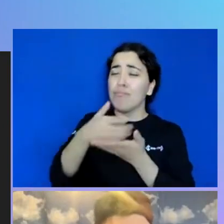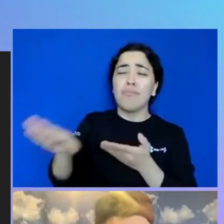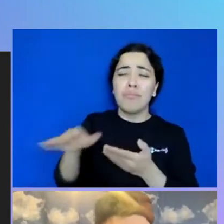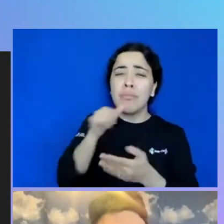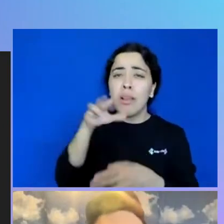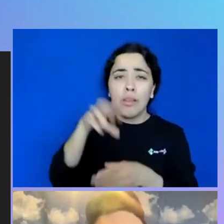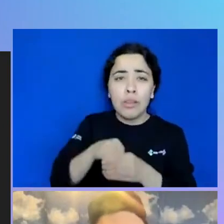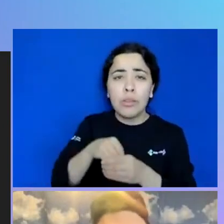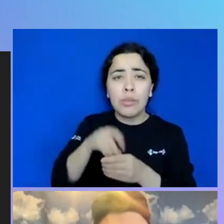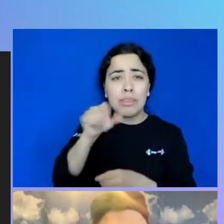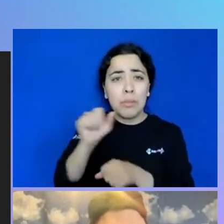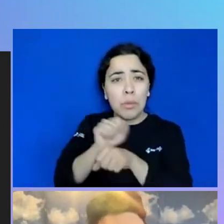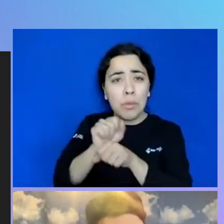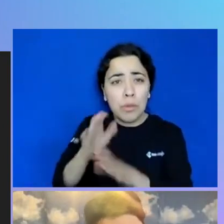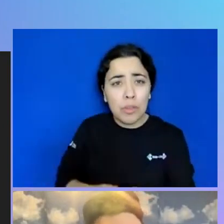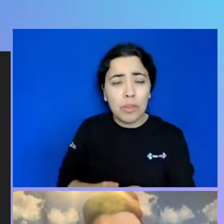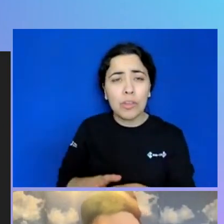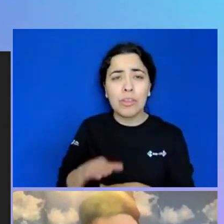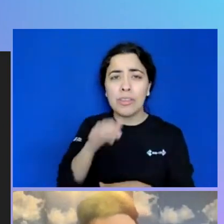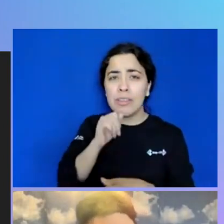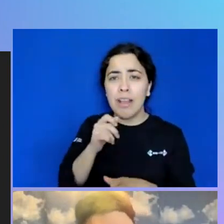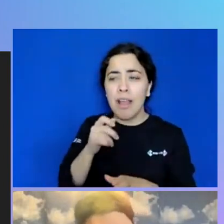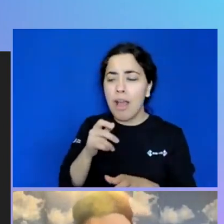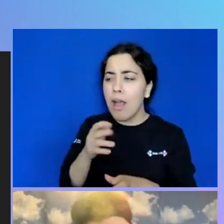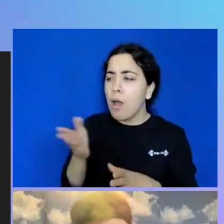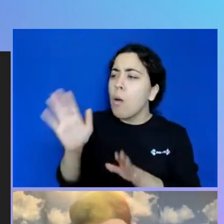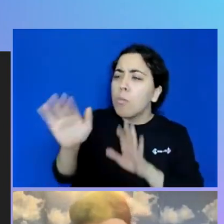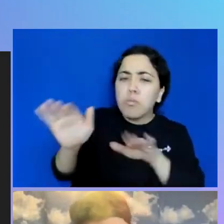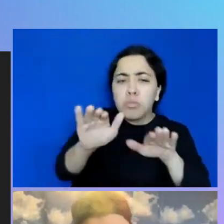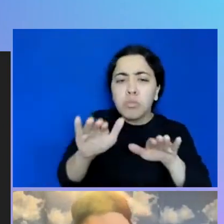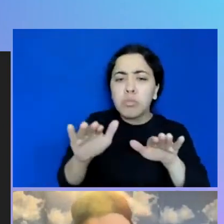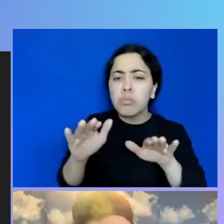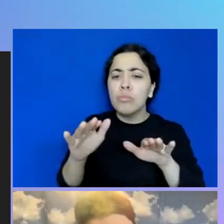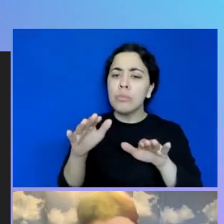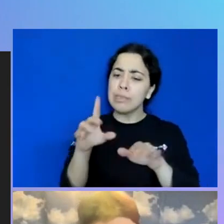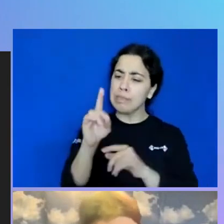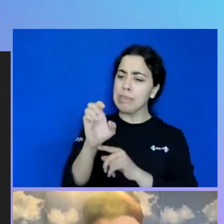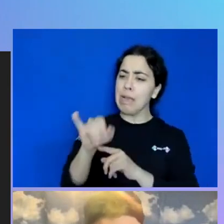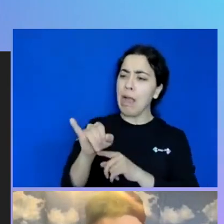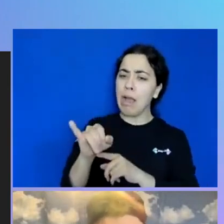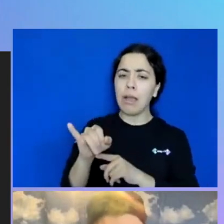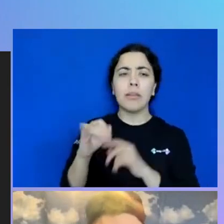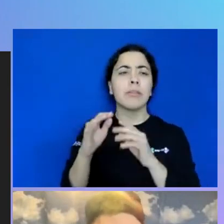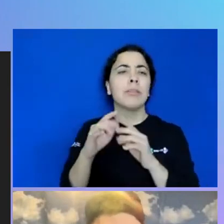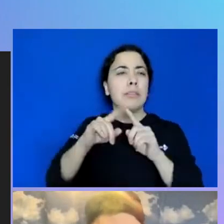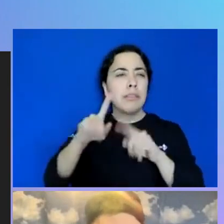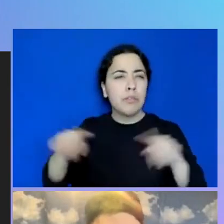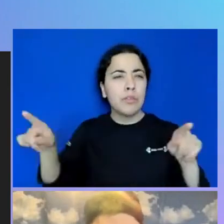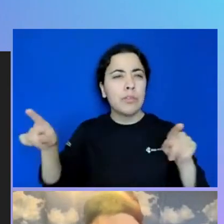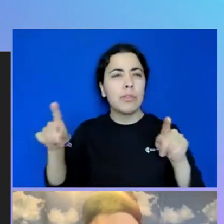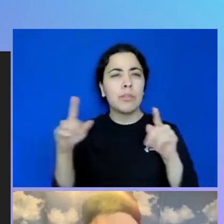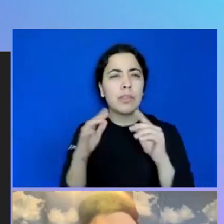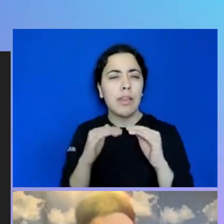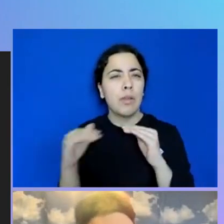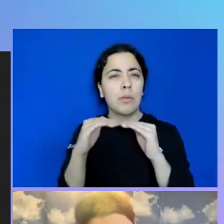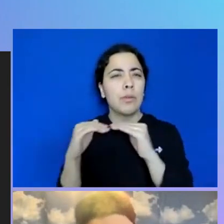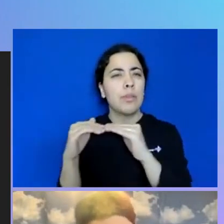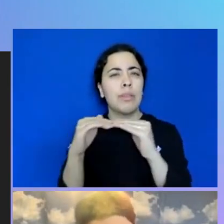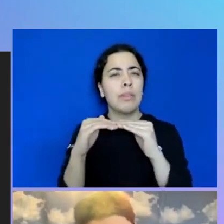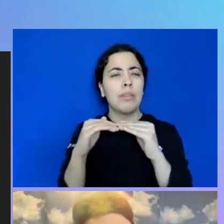I'm sorry, diversity, equity and inclusion is what DNI stands for. And only 4% of